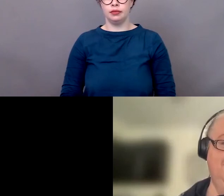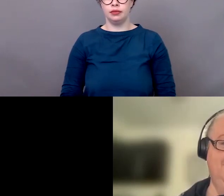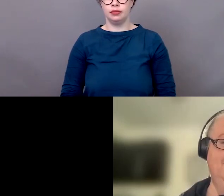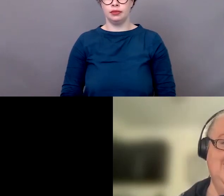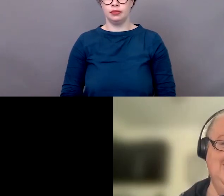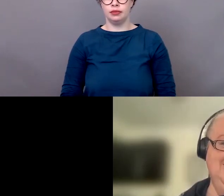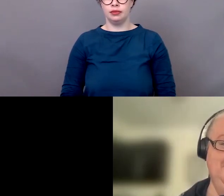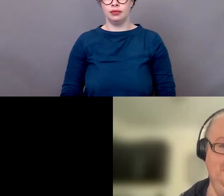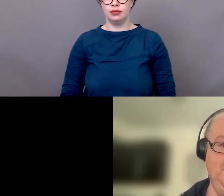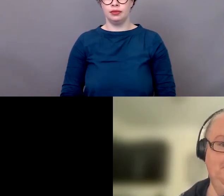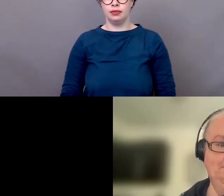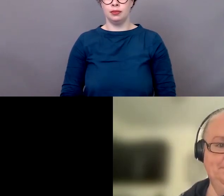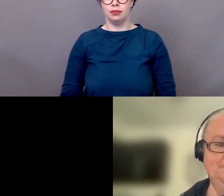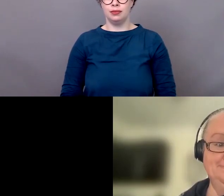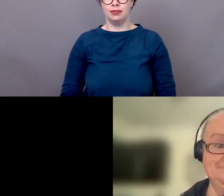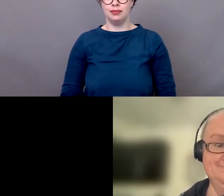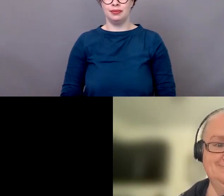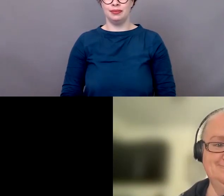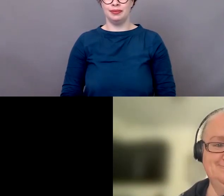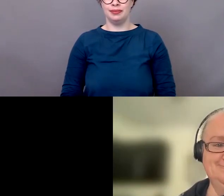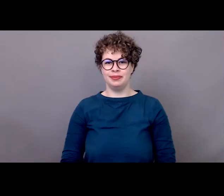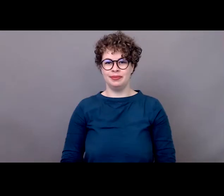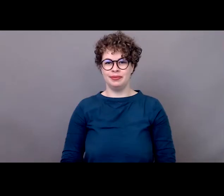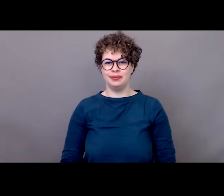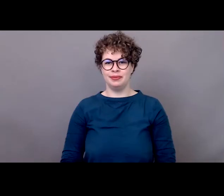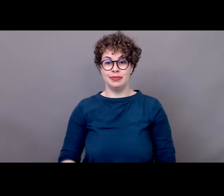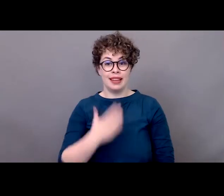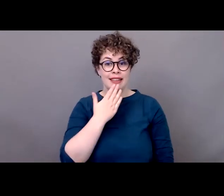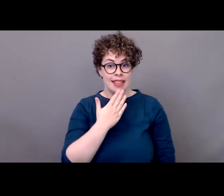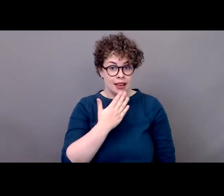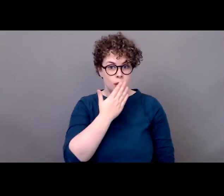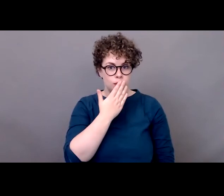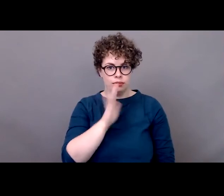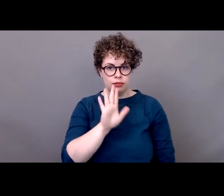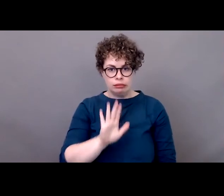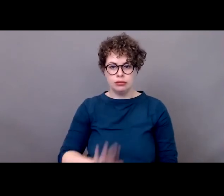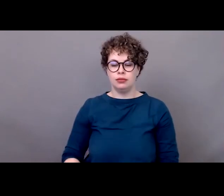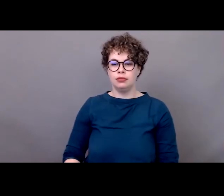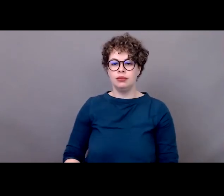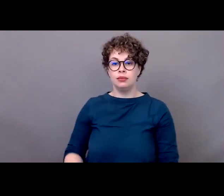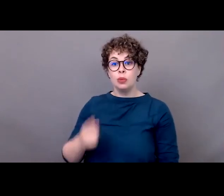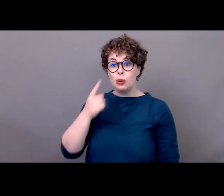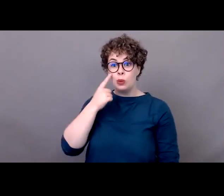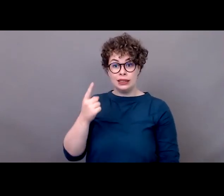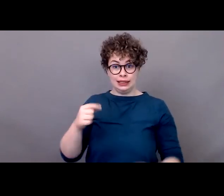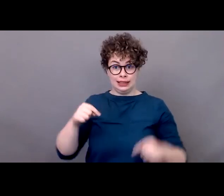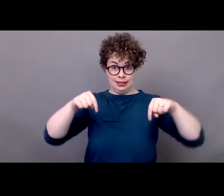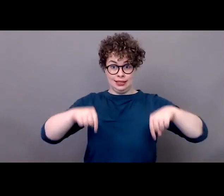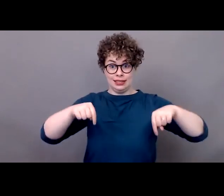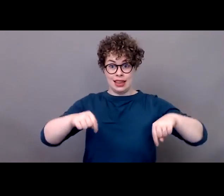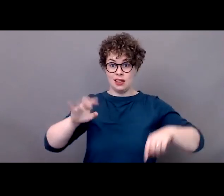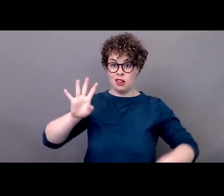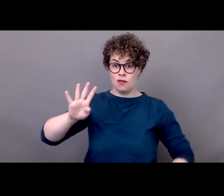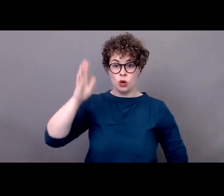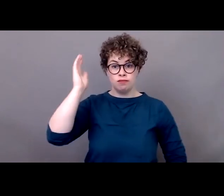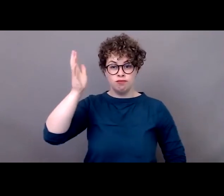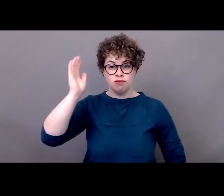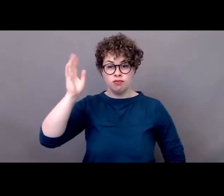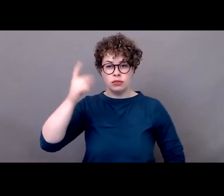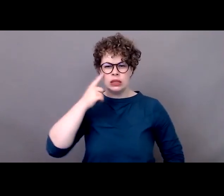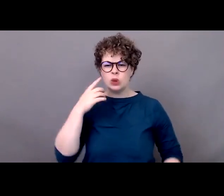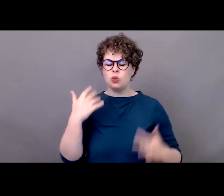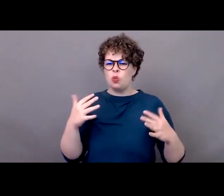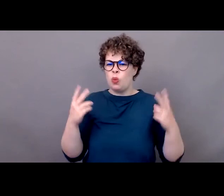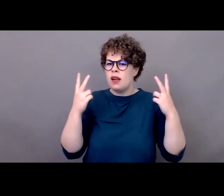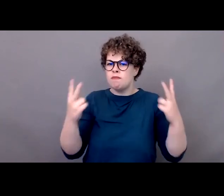We saw today how important it is to collect and exchange data. There are still actions that need